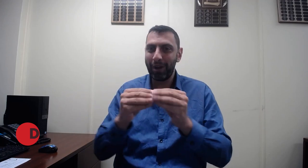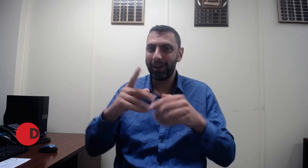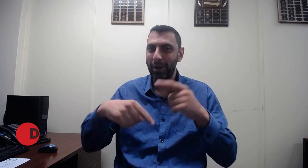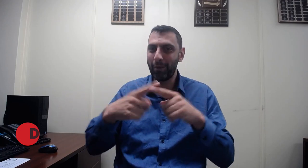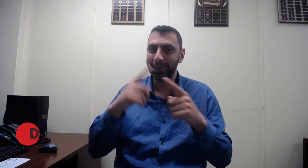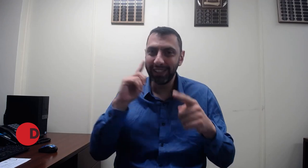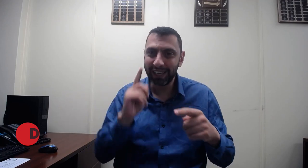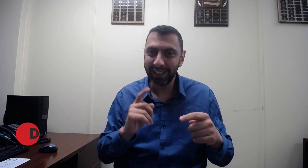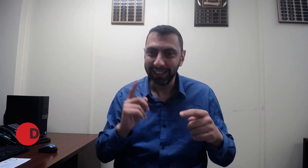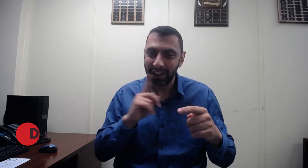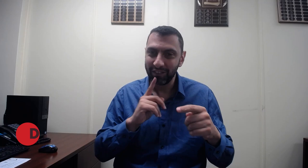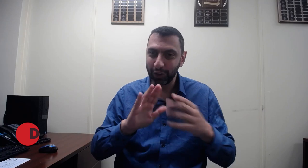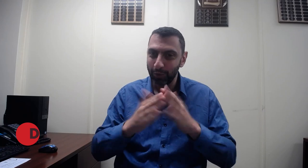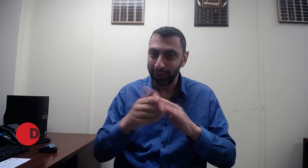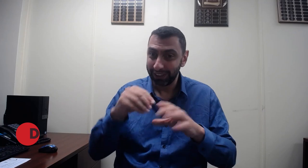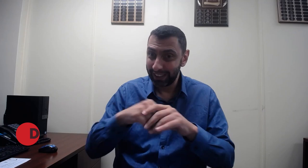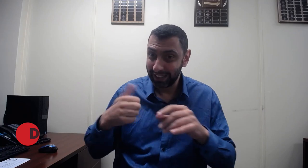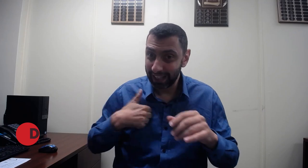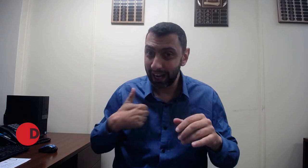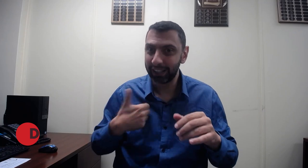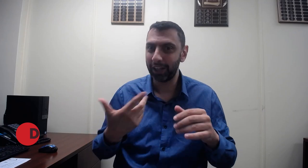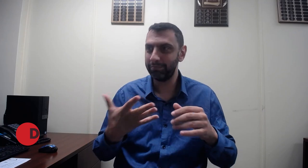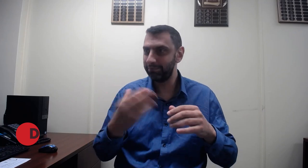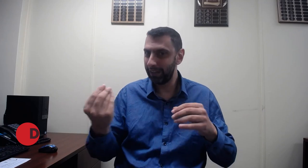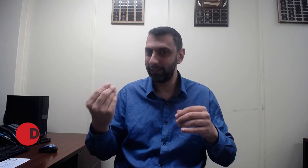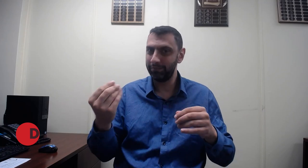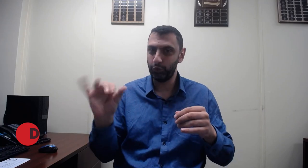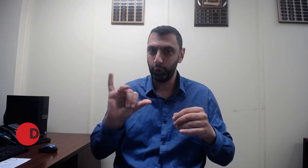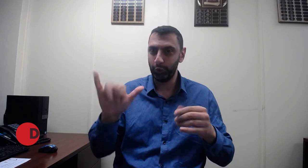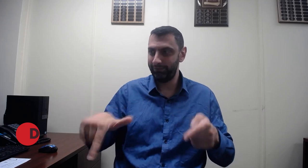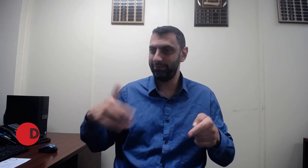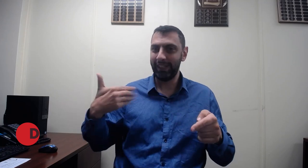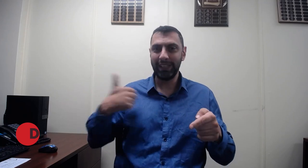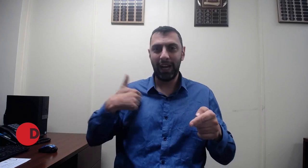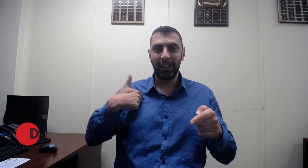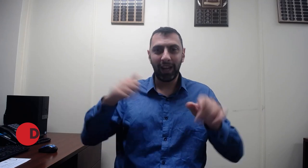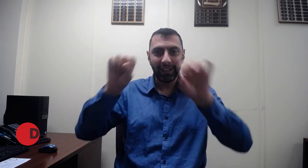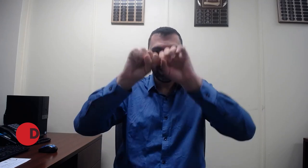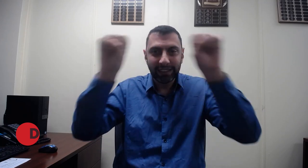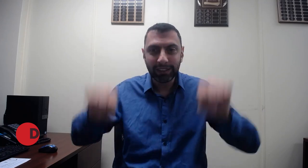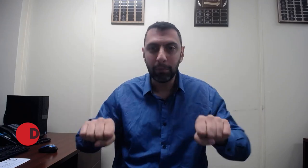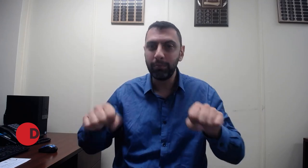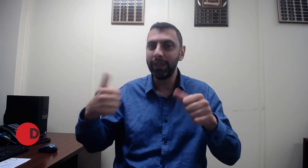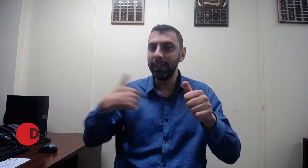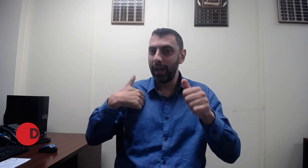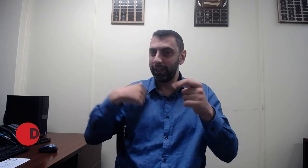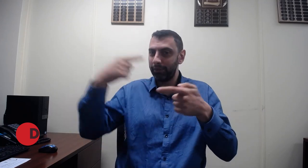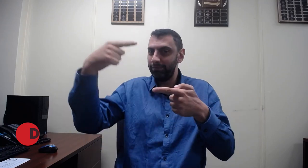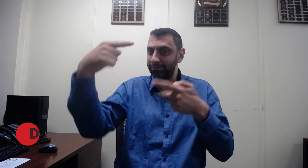the Deaf community in Canada and the Canadian system.